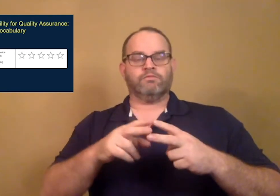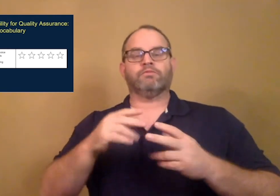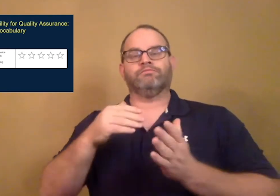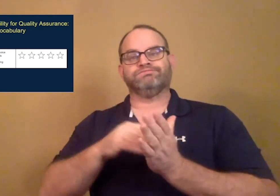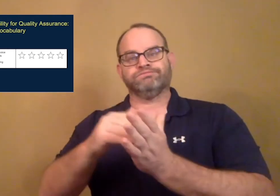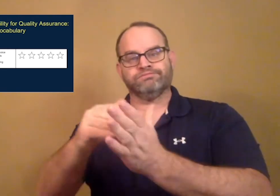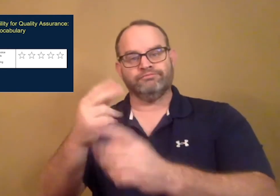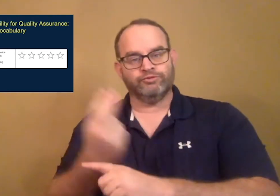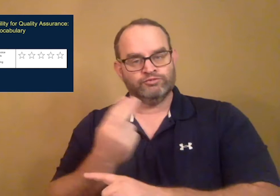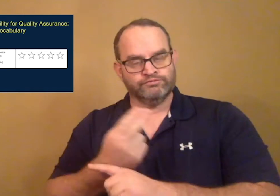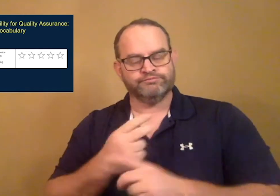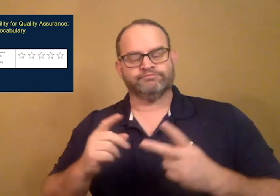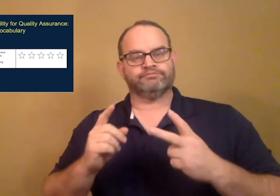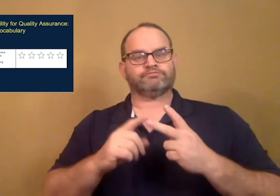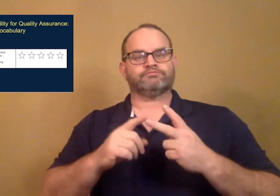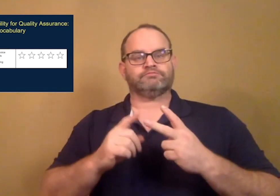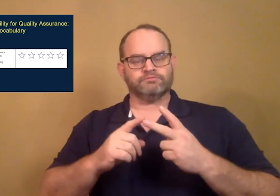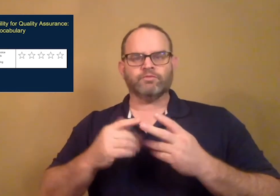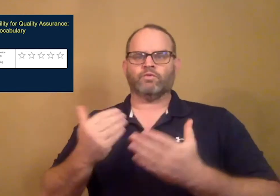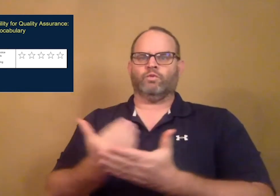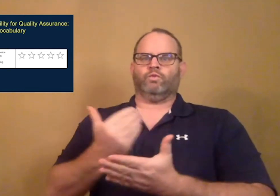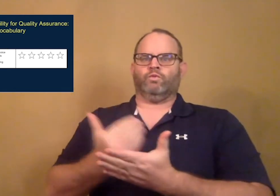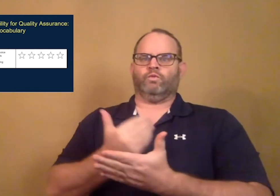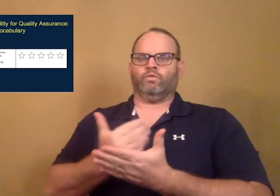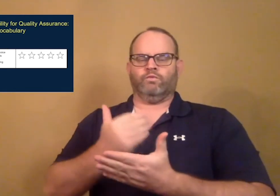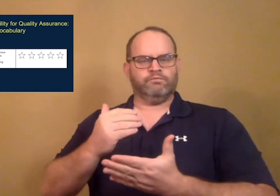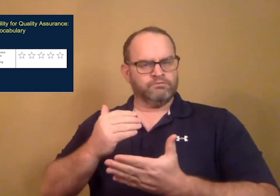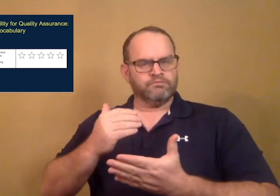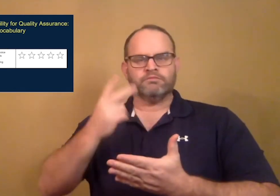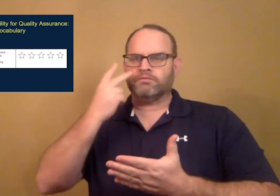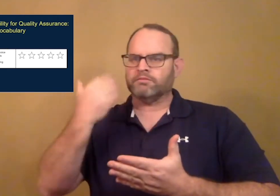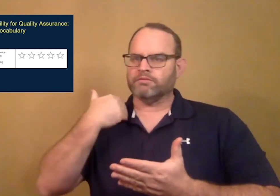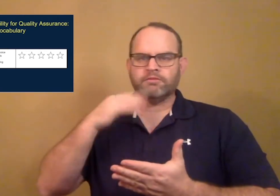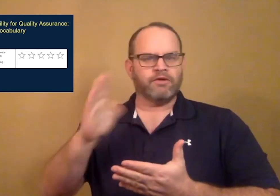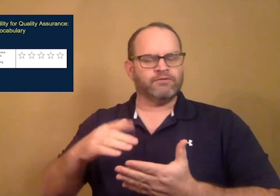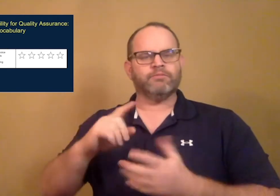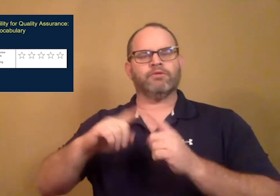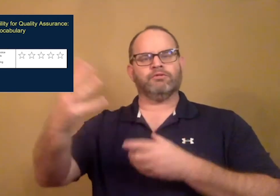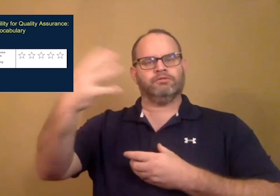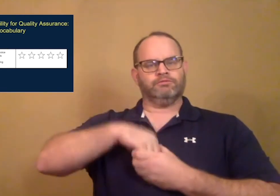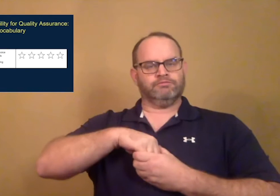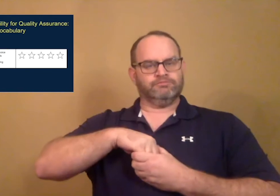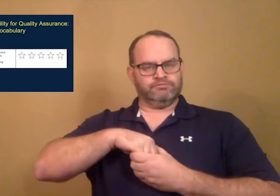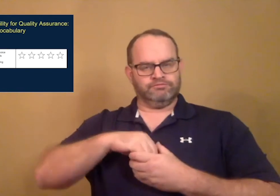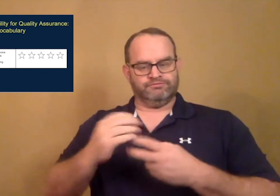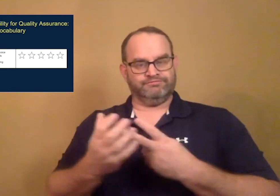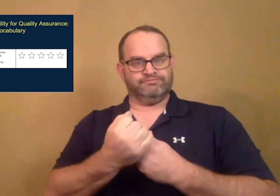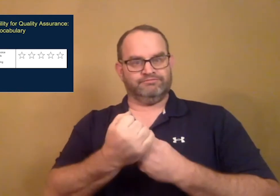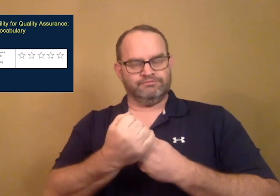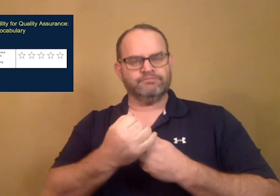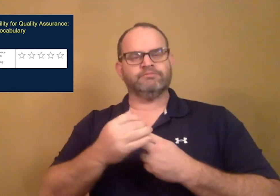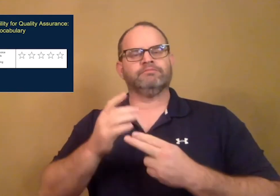Each story should have a combination of most-common used words and new target words,